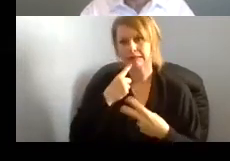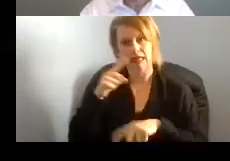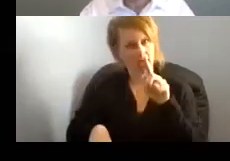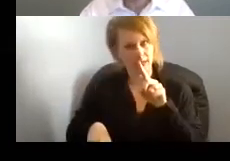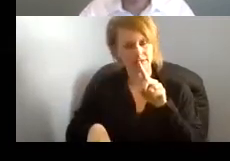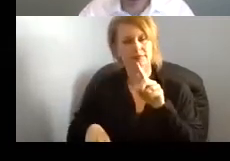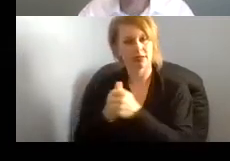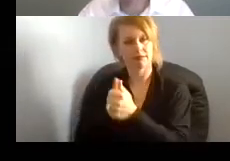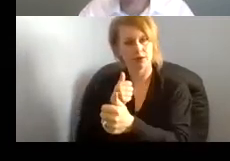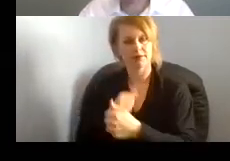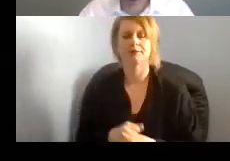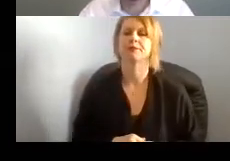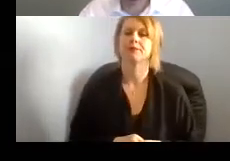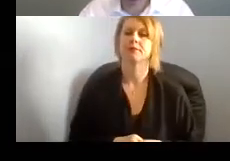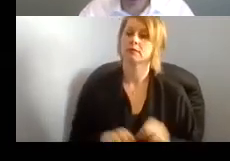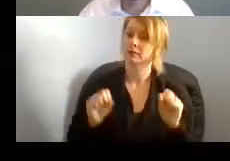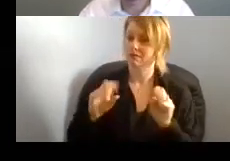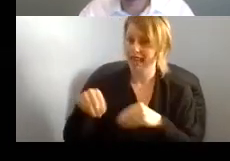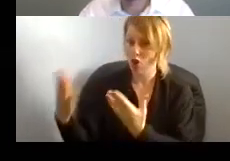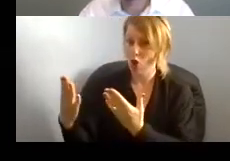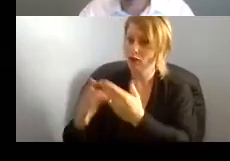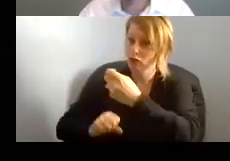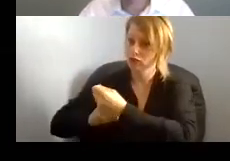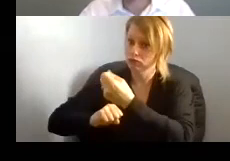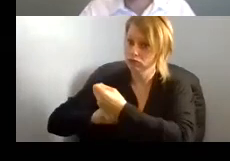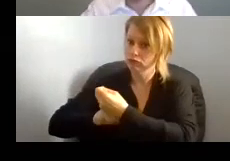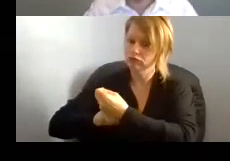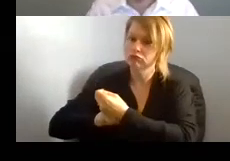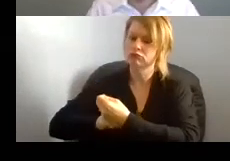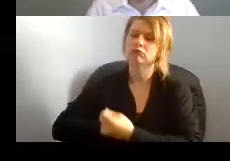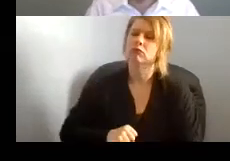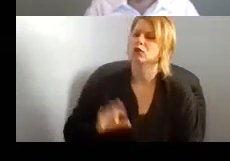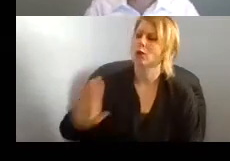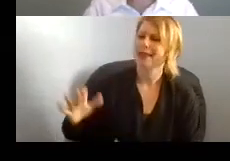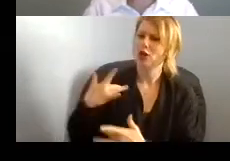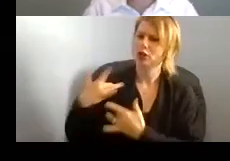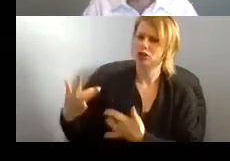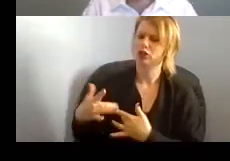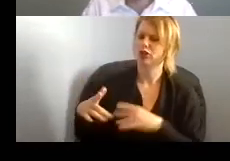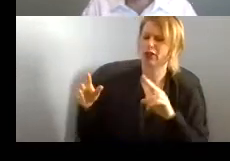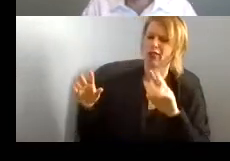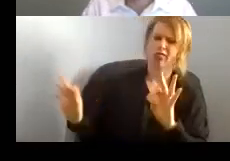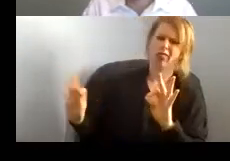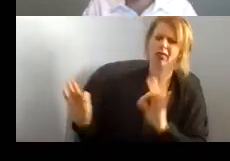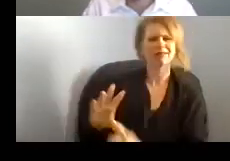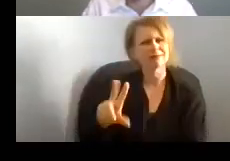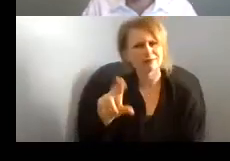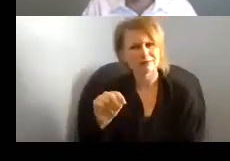You can offer reassurance to children without minimizing their concerns. Let students know that, over time, they will be better able to cope with